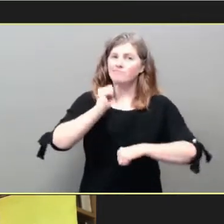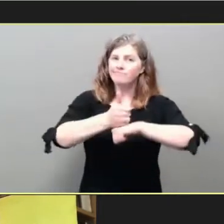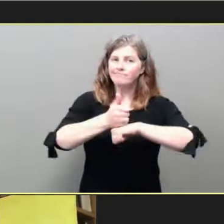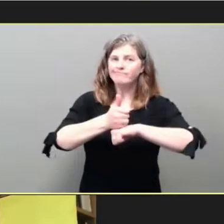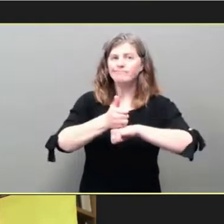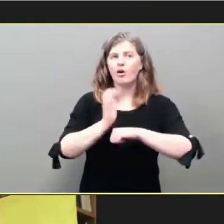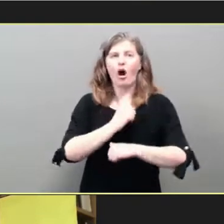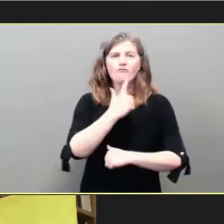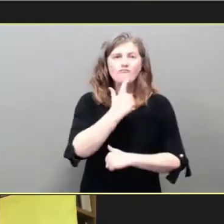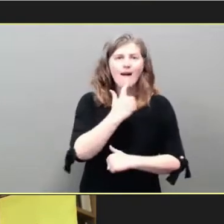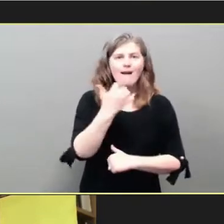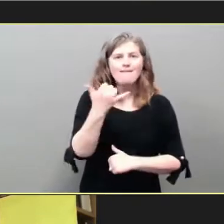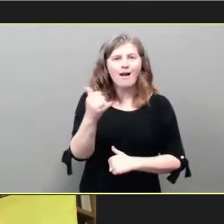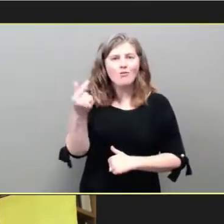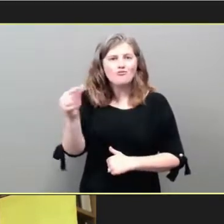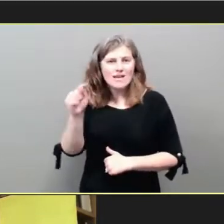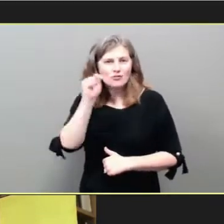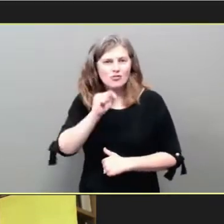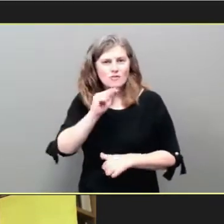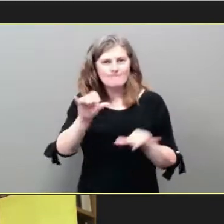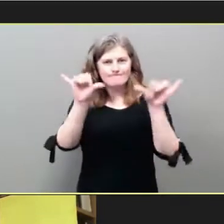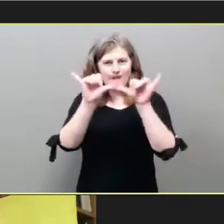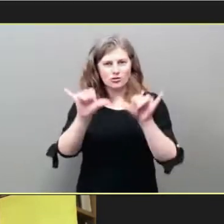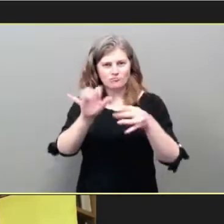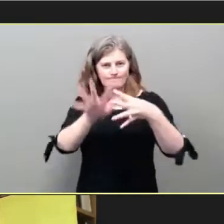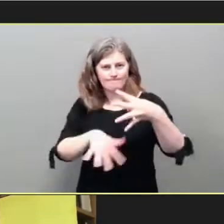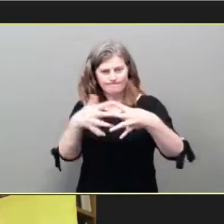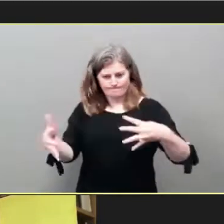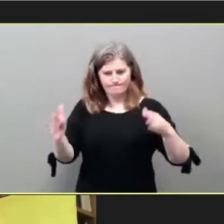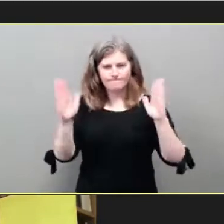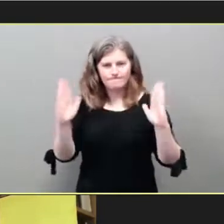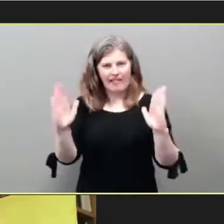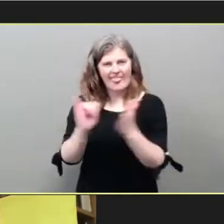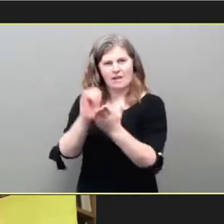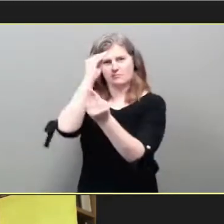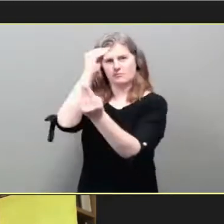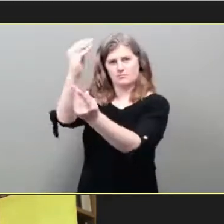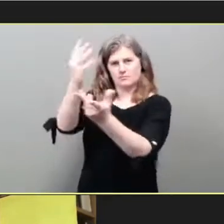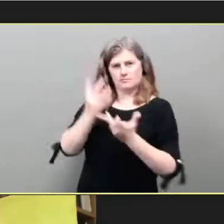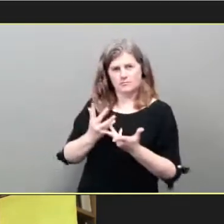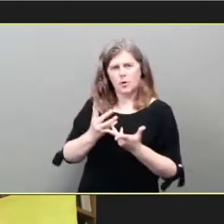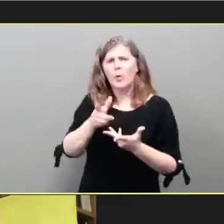yellow green turquoise metric which informs how many people can gather. And